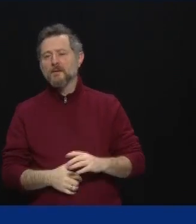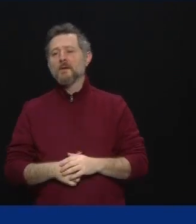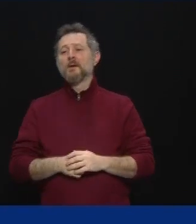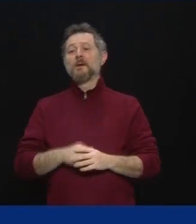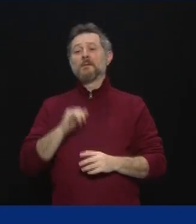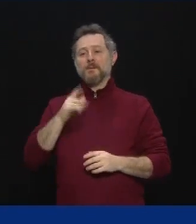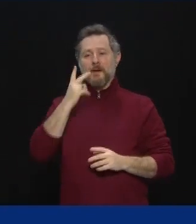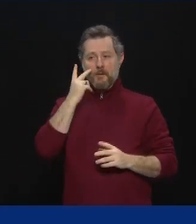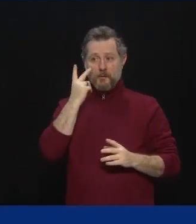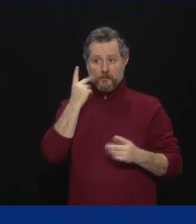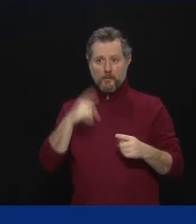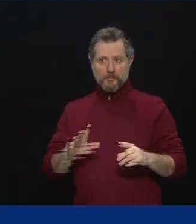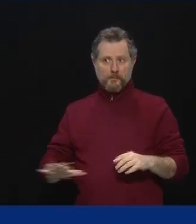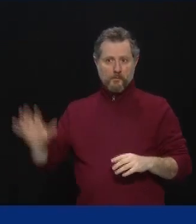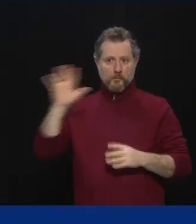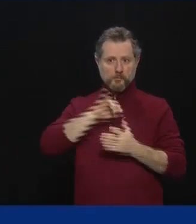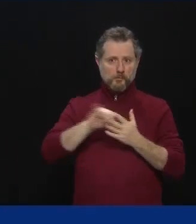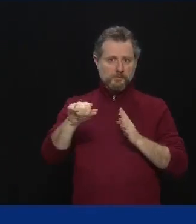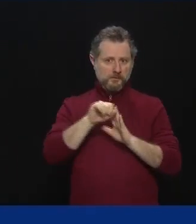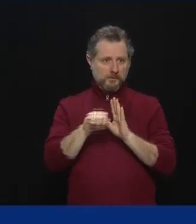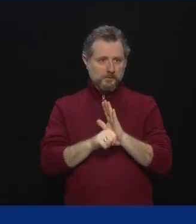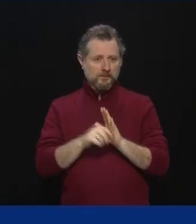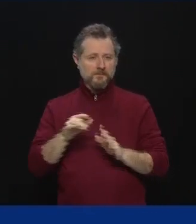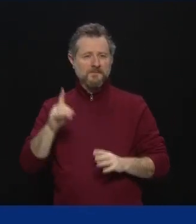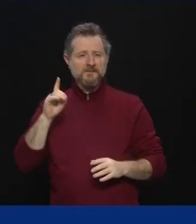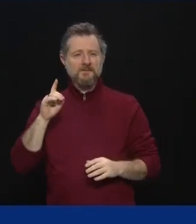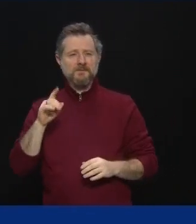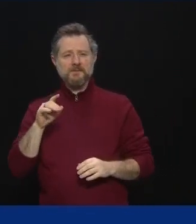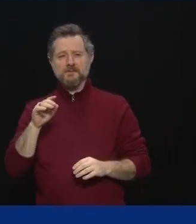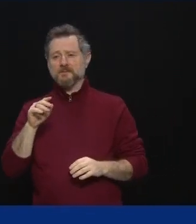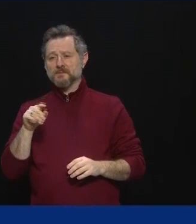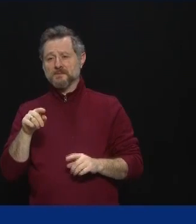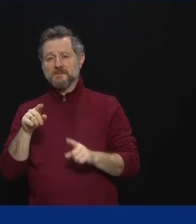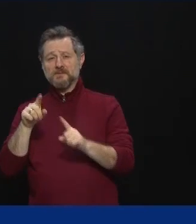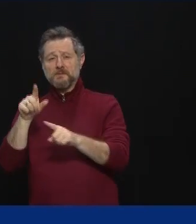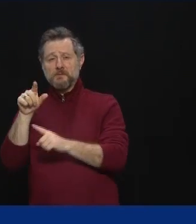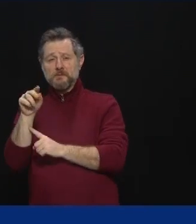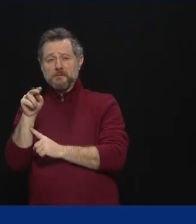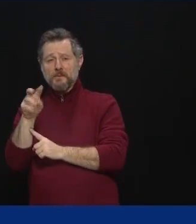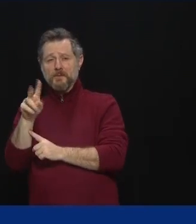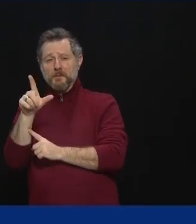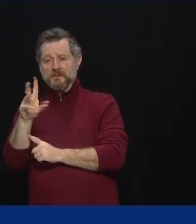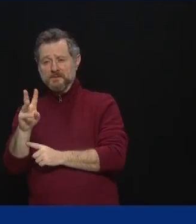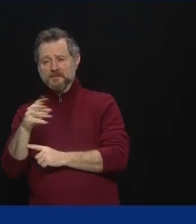ANNOUNCED THAT IN NOVEMBER. SOMETHING I'LL MENTIONING, TALKING ABOUT EVEN MORE, HOPING